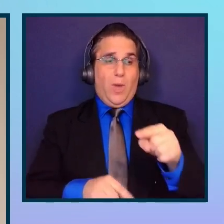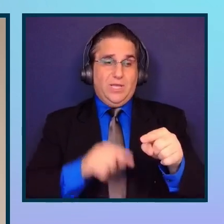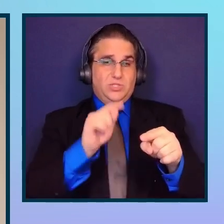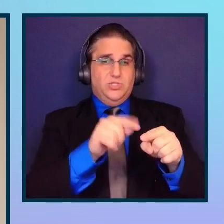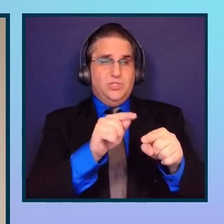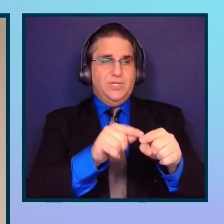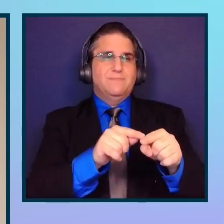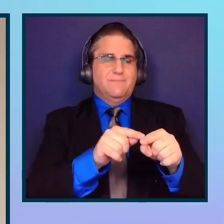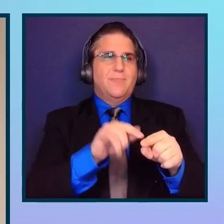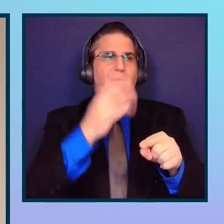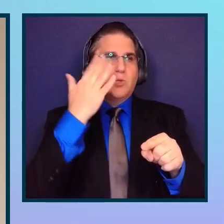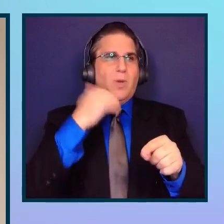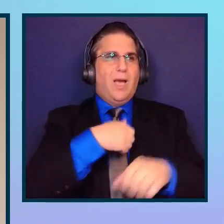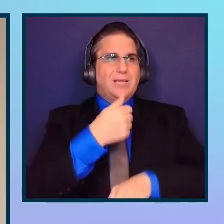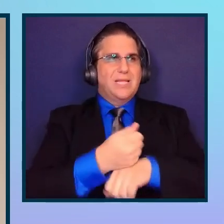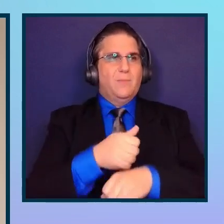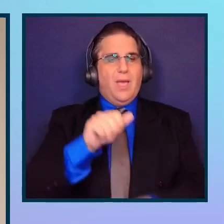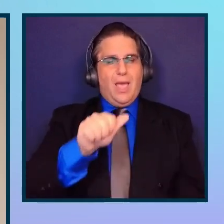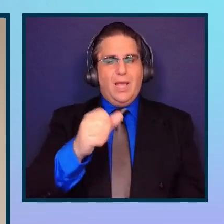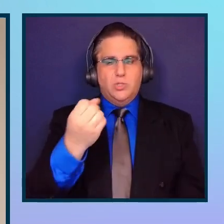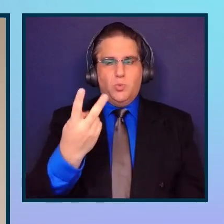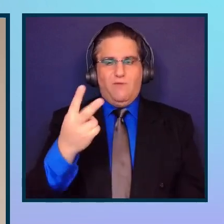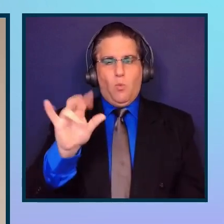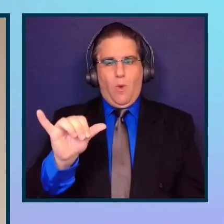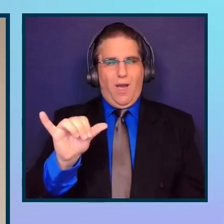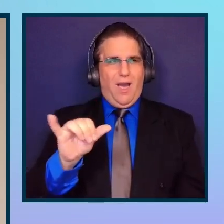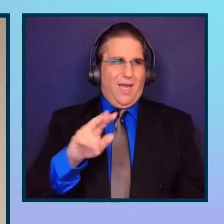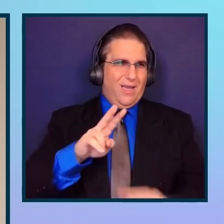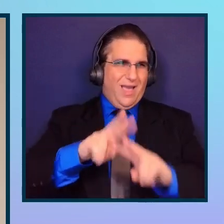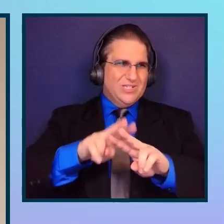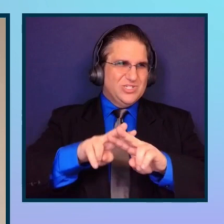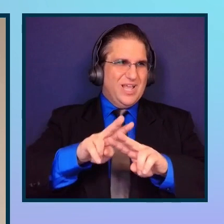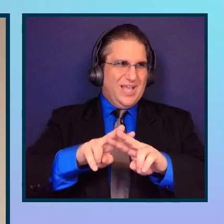I created the A12Y hashtag and I hope you will use it,